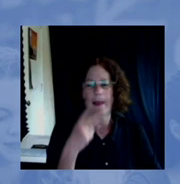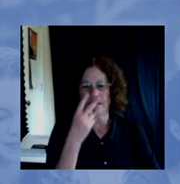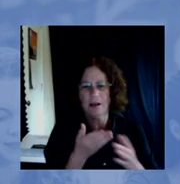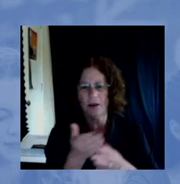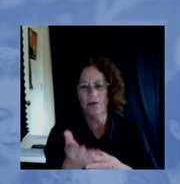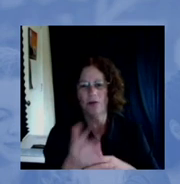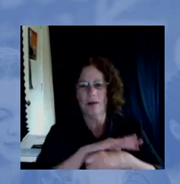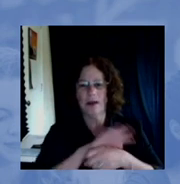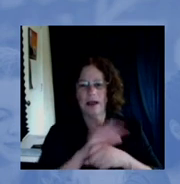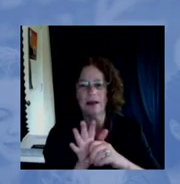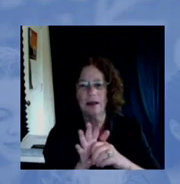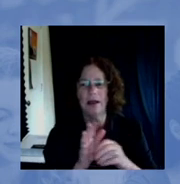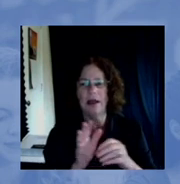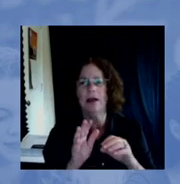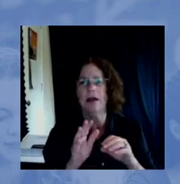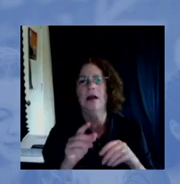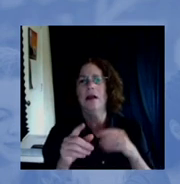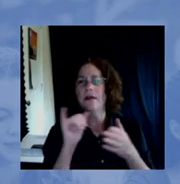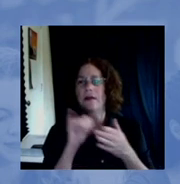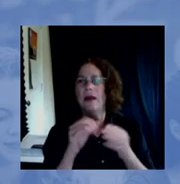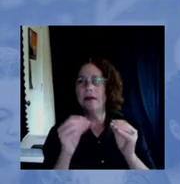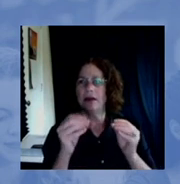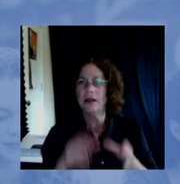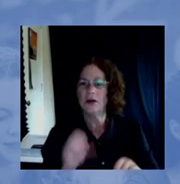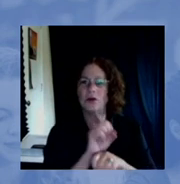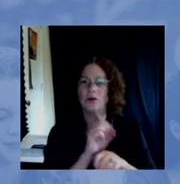COMMITTEE ASK TEACHERS WORKED CLOSELY WITH THE ADMINISTRATION AND SUPERINTENDENT AND